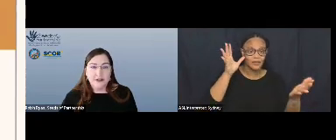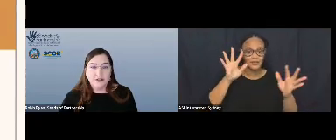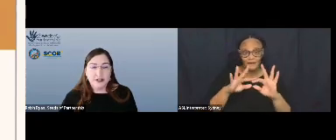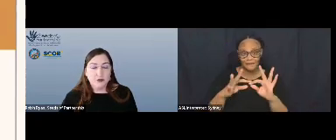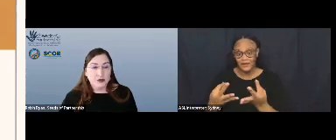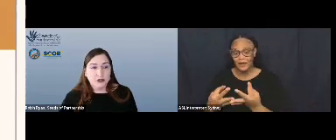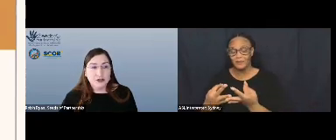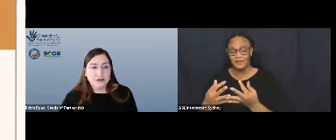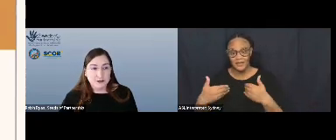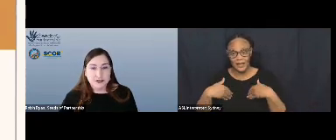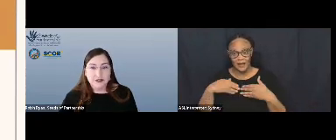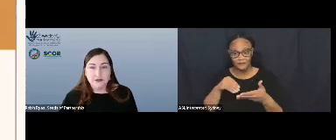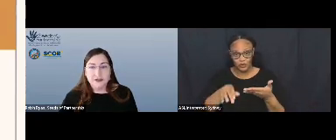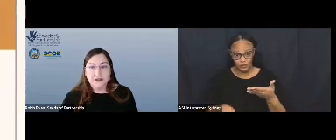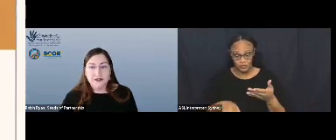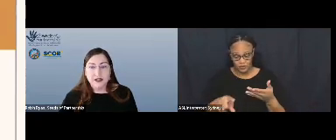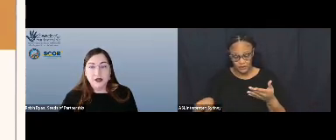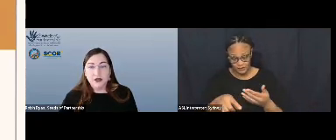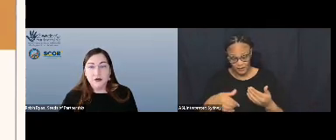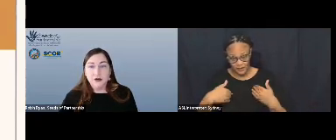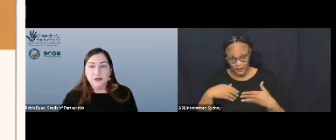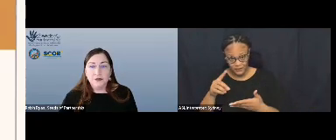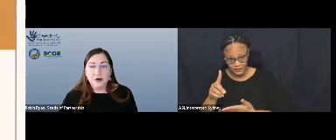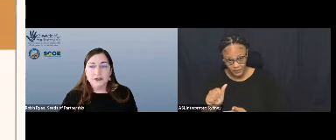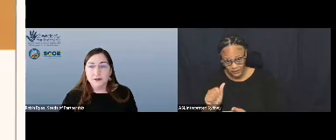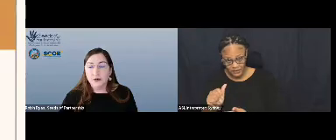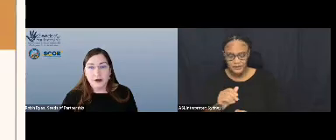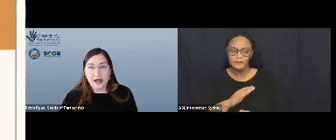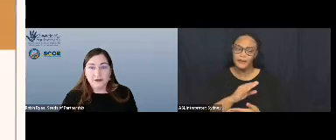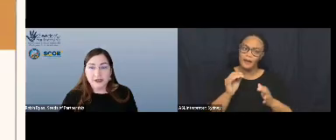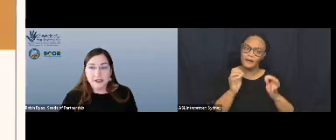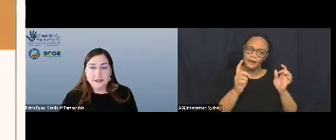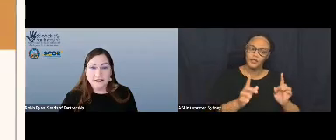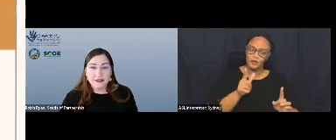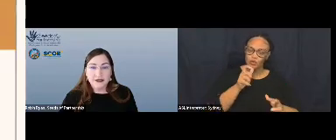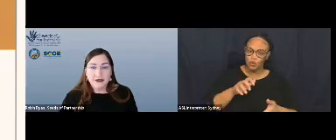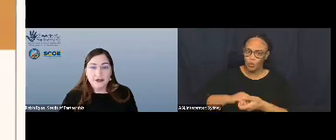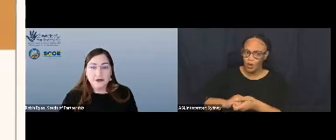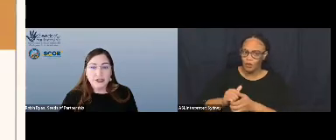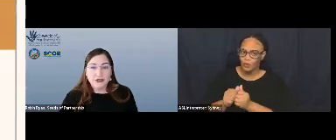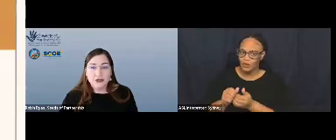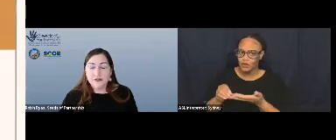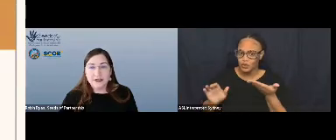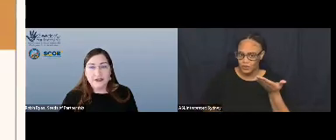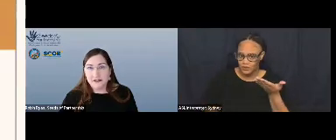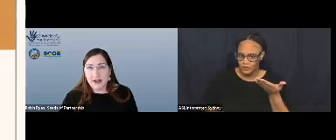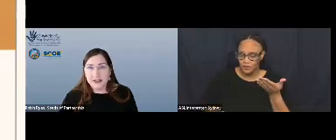educators that work closely with students, you are their most important advocates to ensure that they